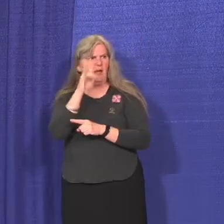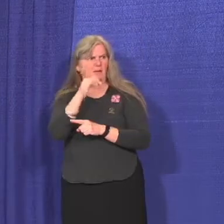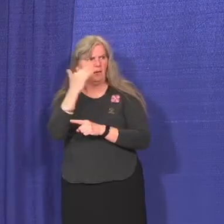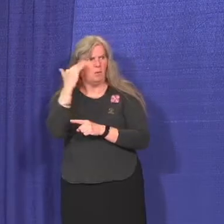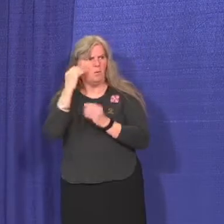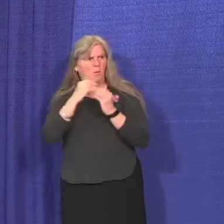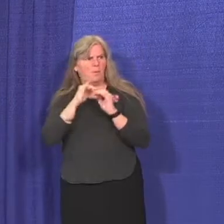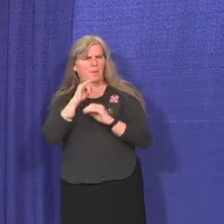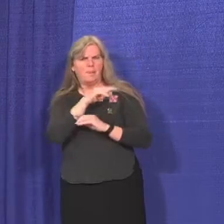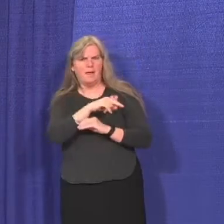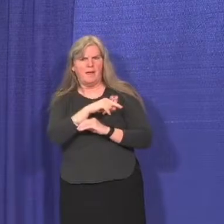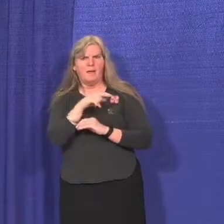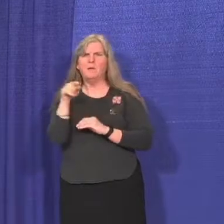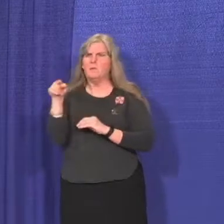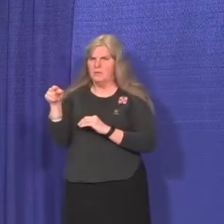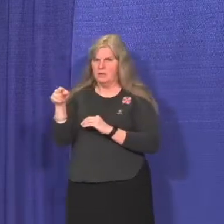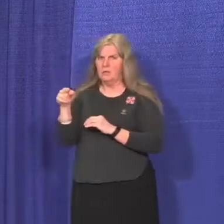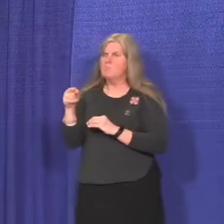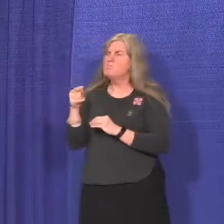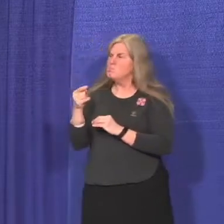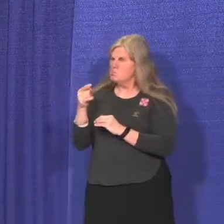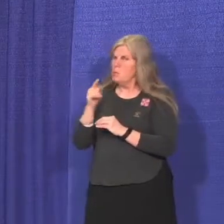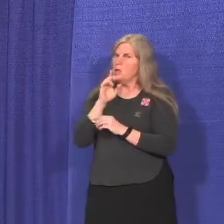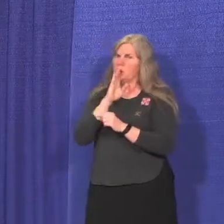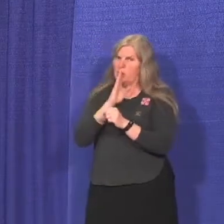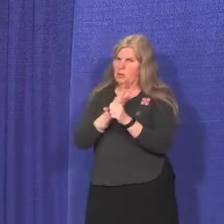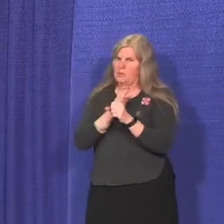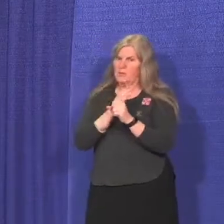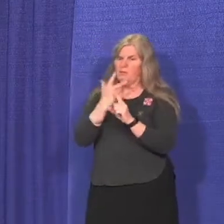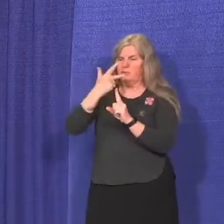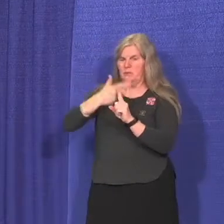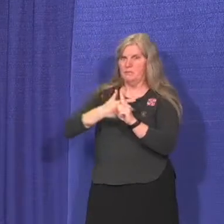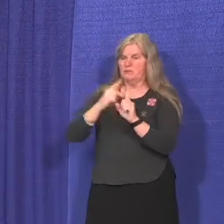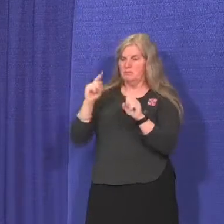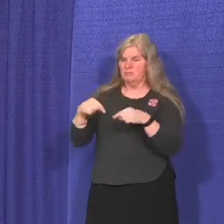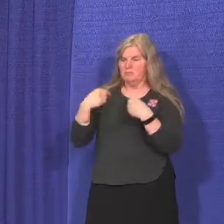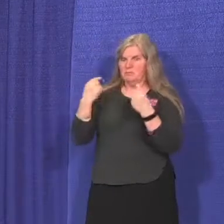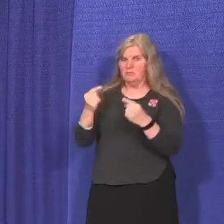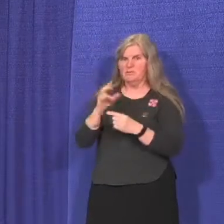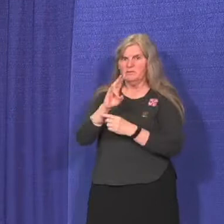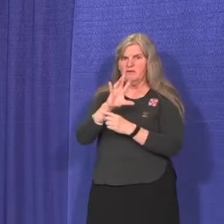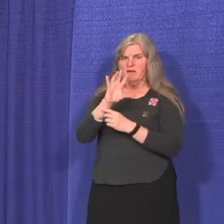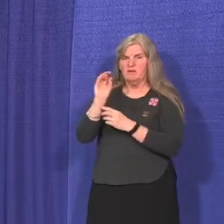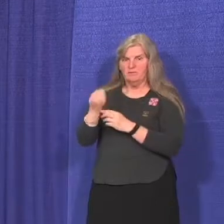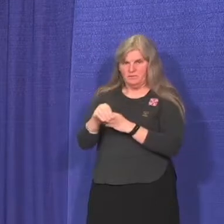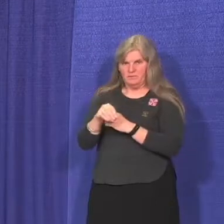government wants more supplies throughout the spring and summer given the fact students will